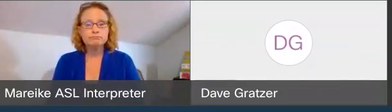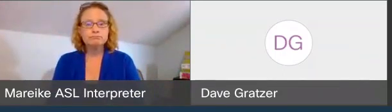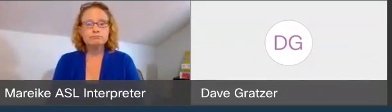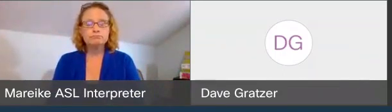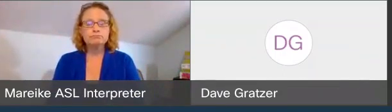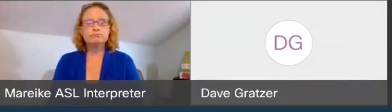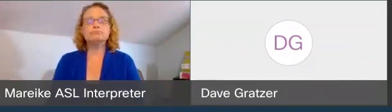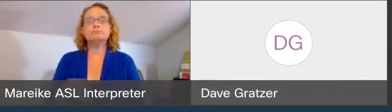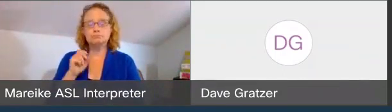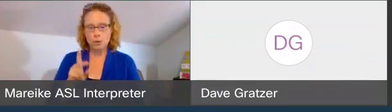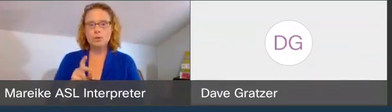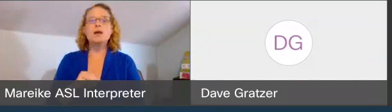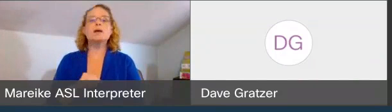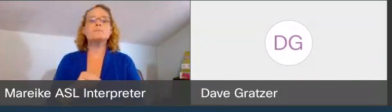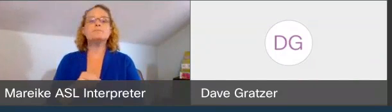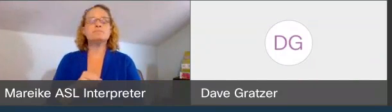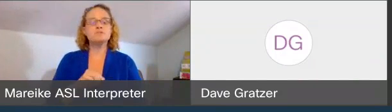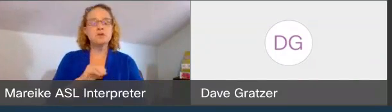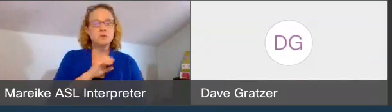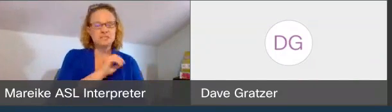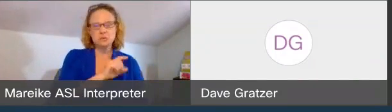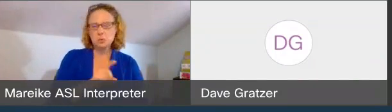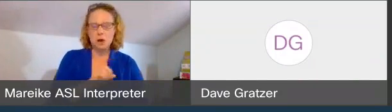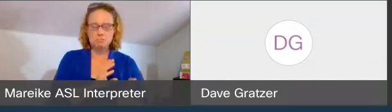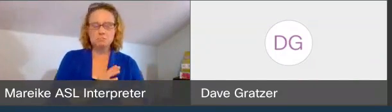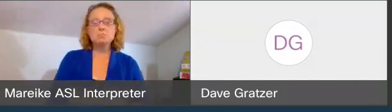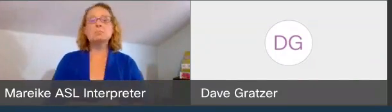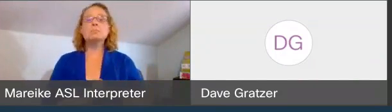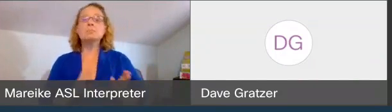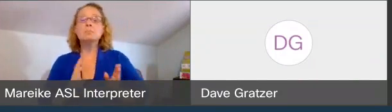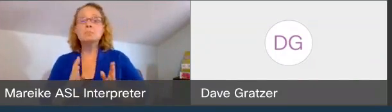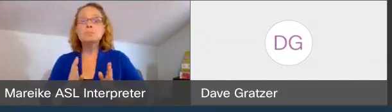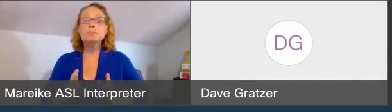All right it's middle intercept. So if people do kind of go into the system,